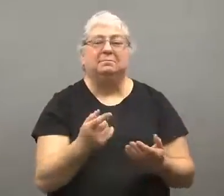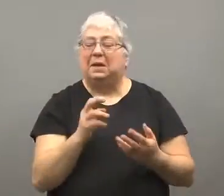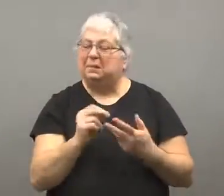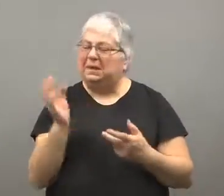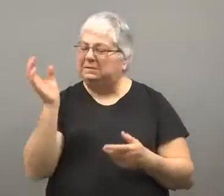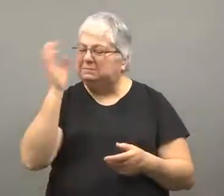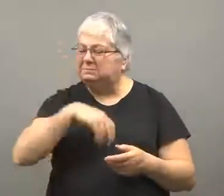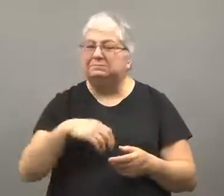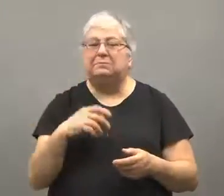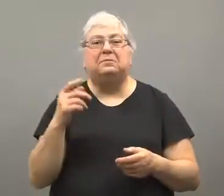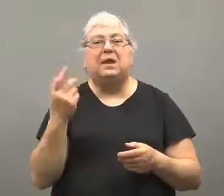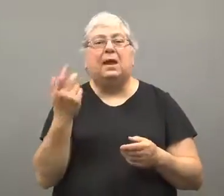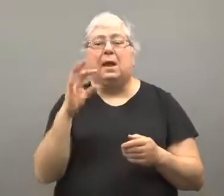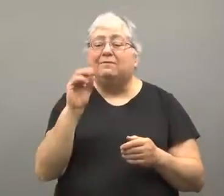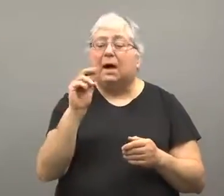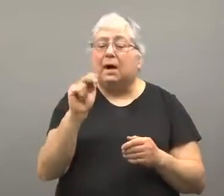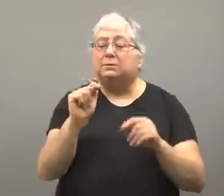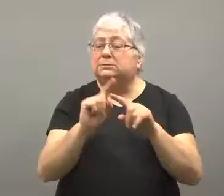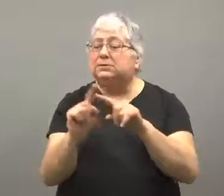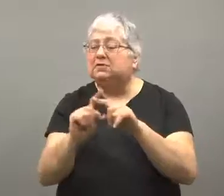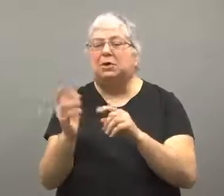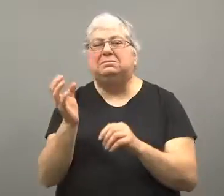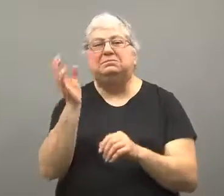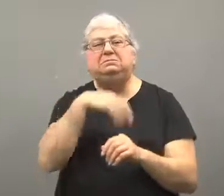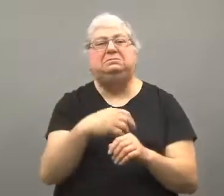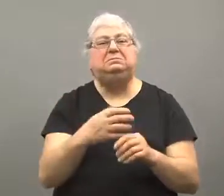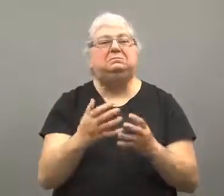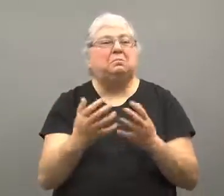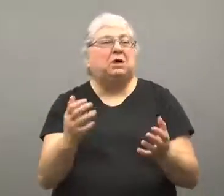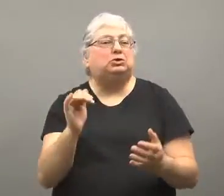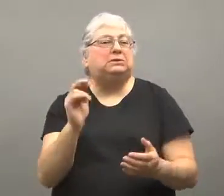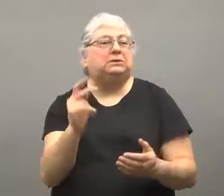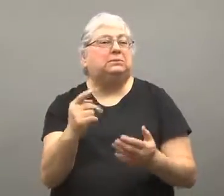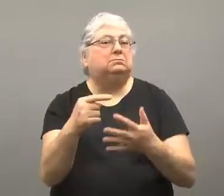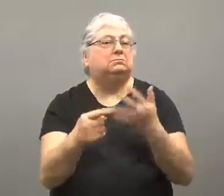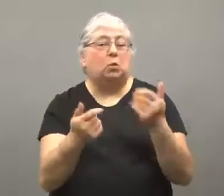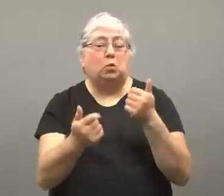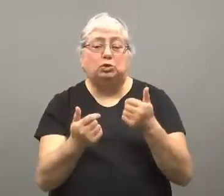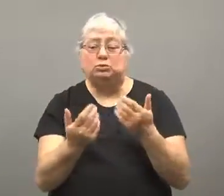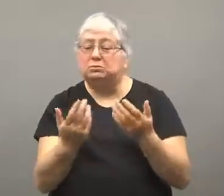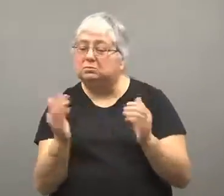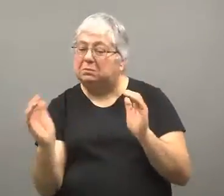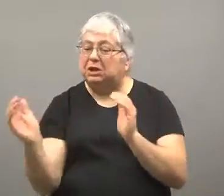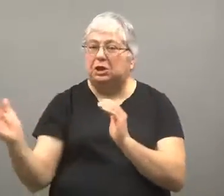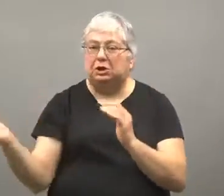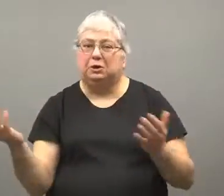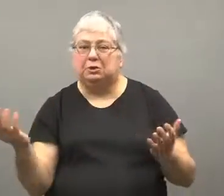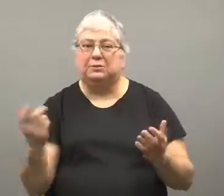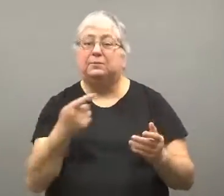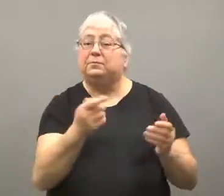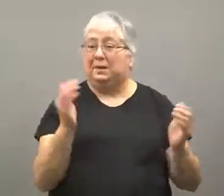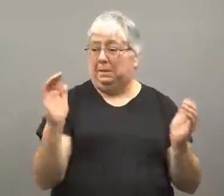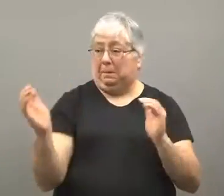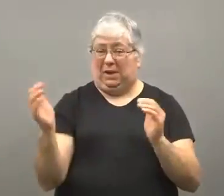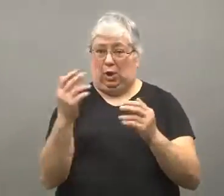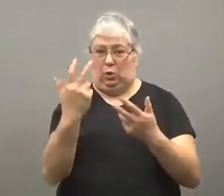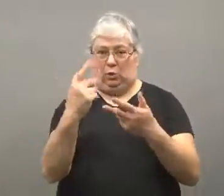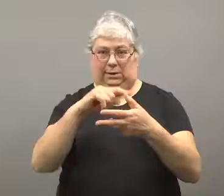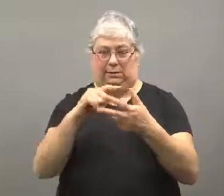as to how much ink would be used with various fonts.